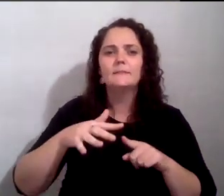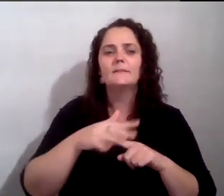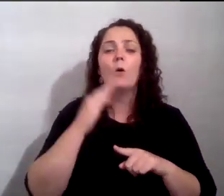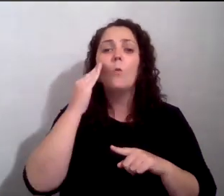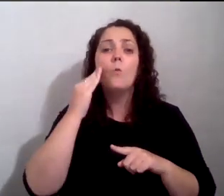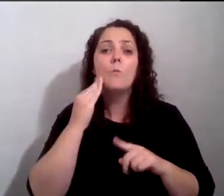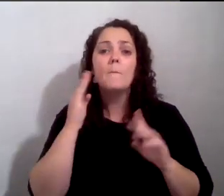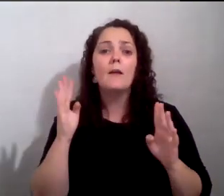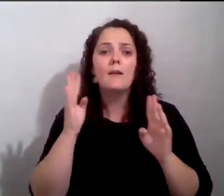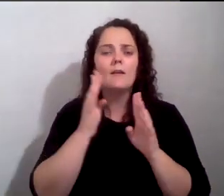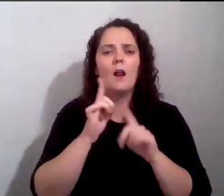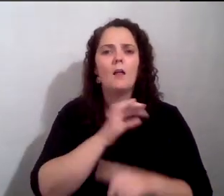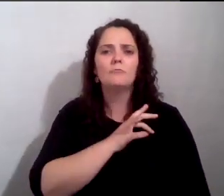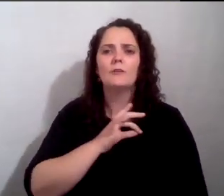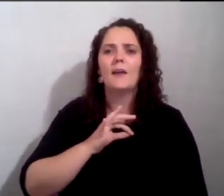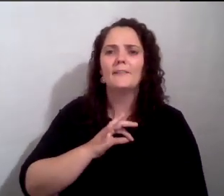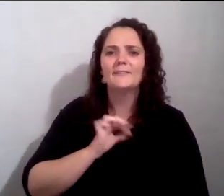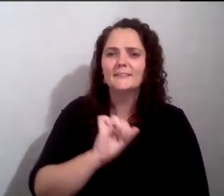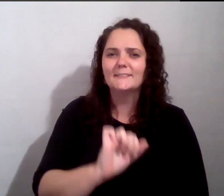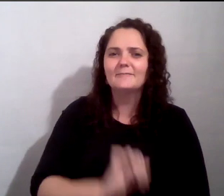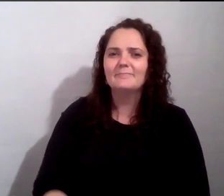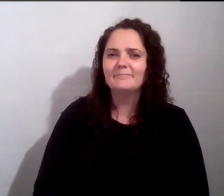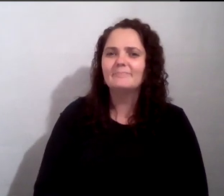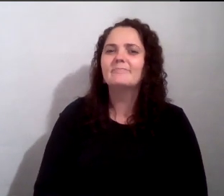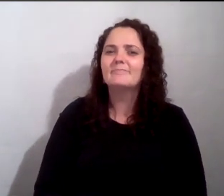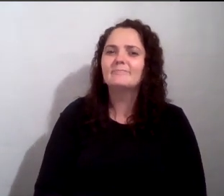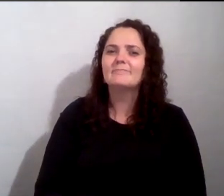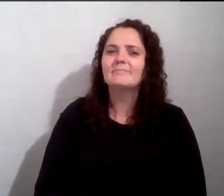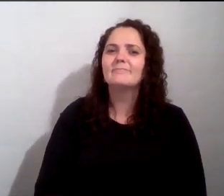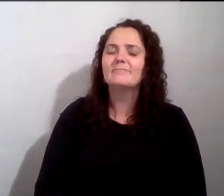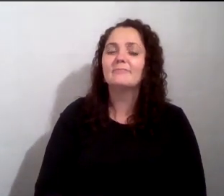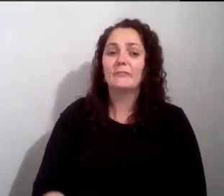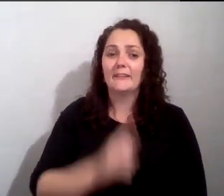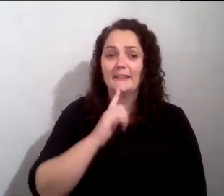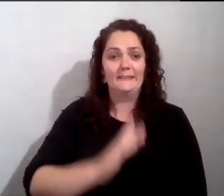kind of private moment, and I think it's interesting in that